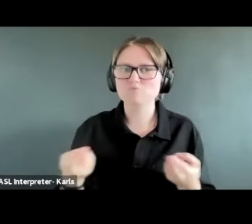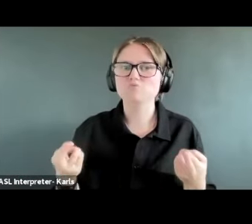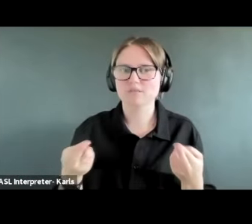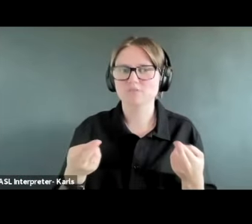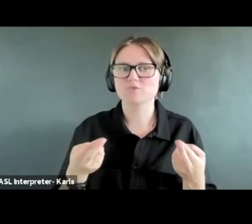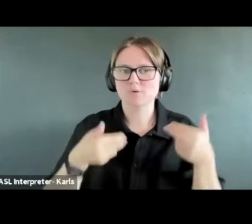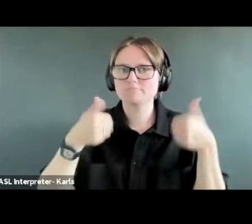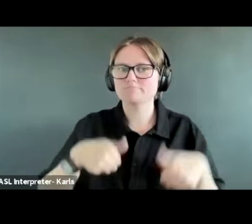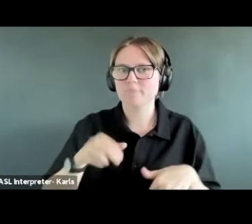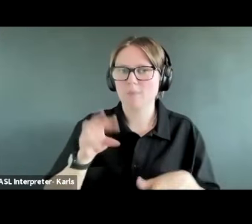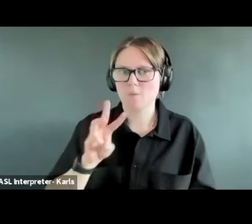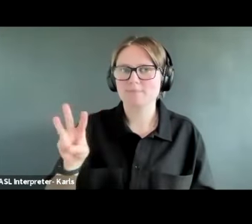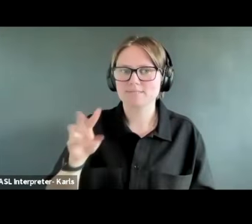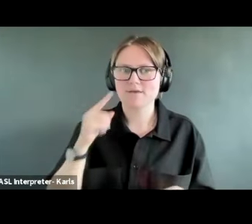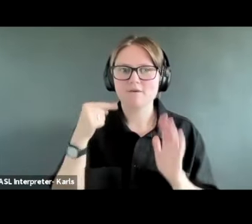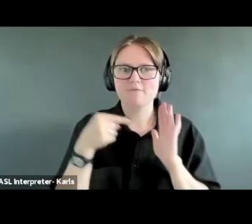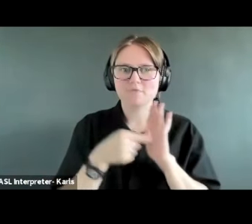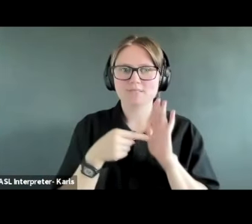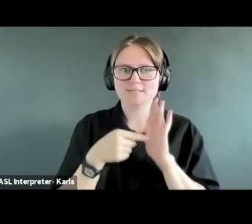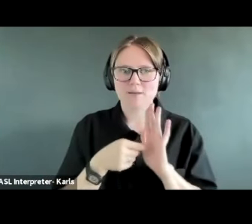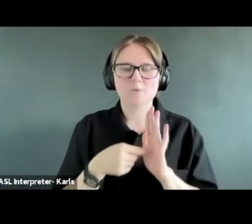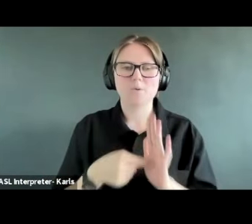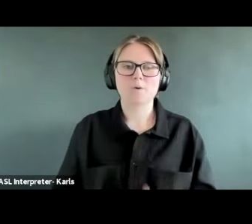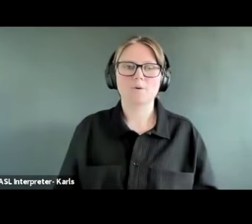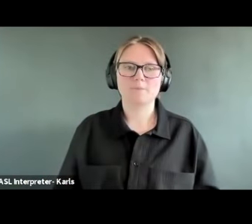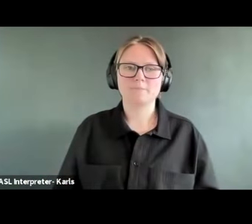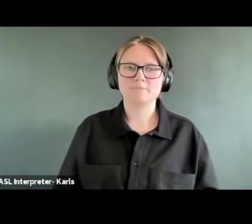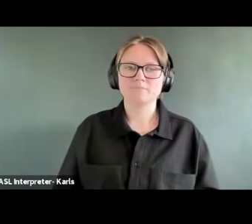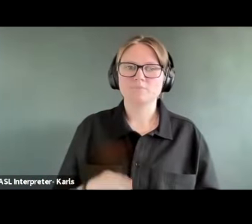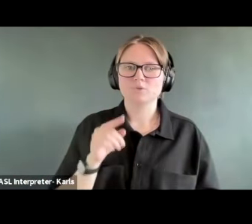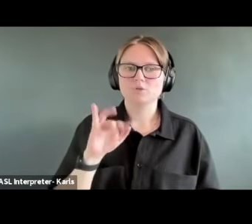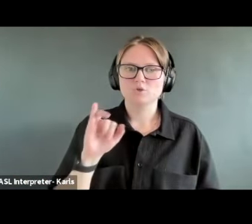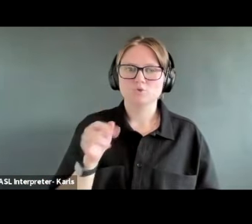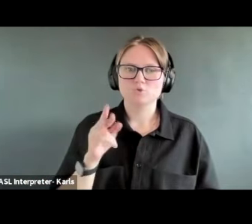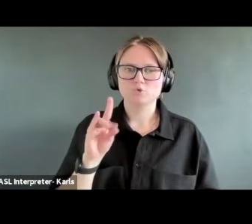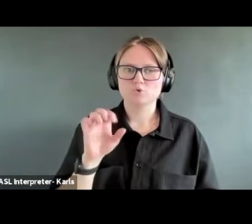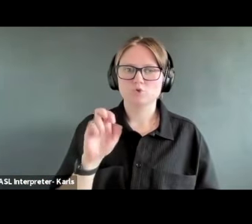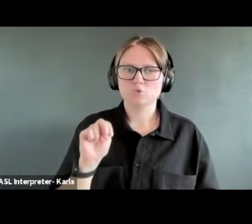we have Jordan Murillo who's partnered with us she's